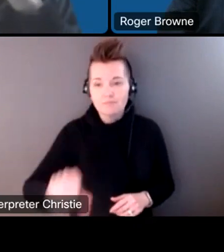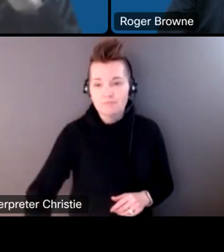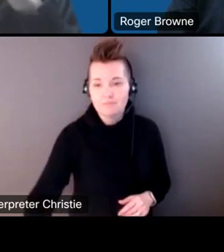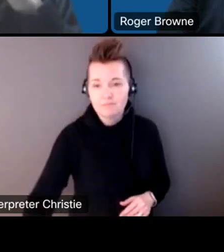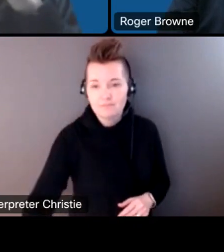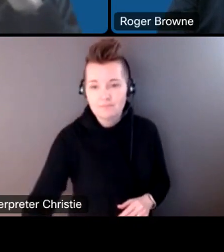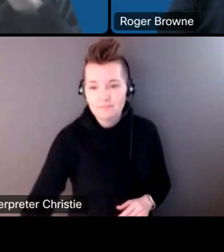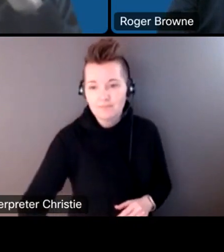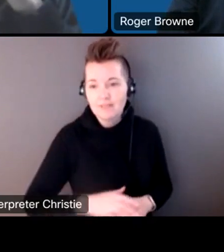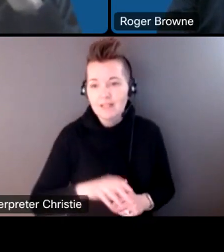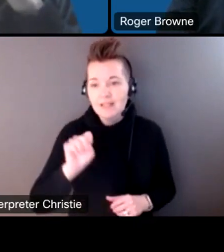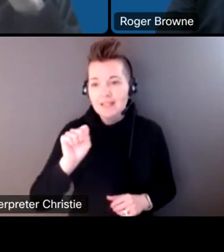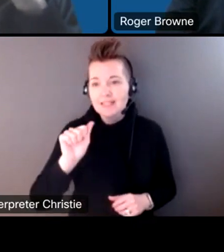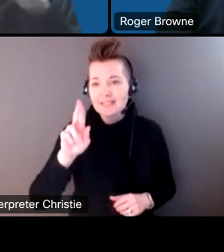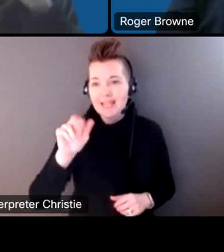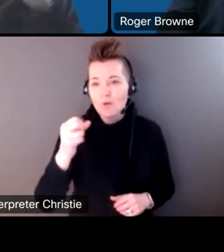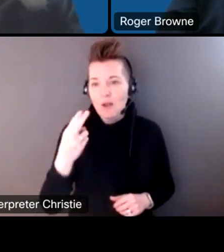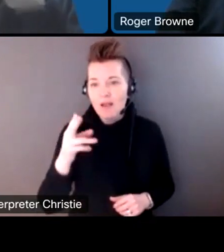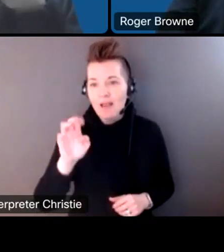We'll get you unmuted to ask your question.